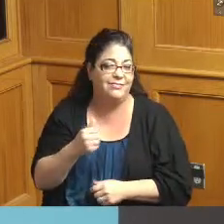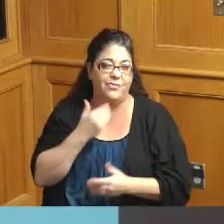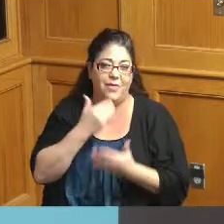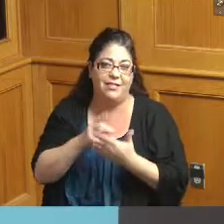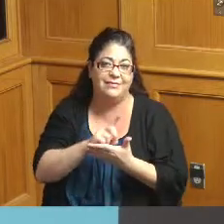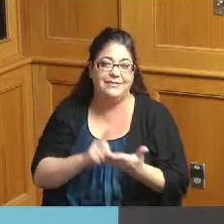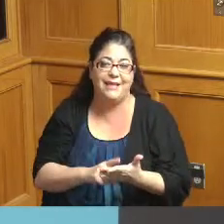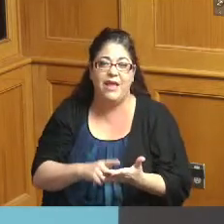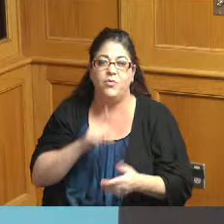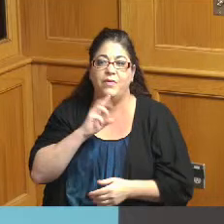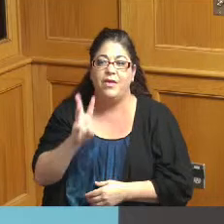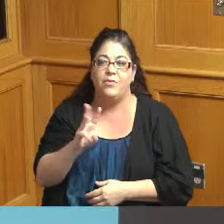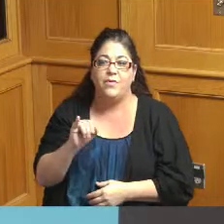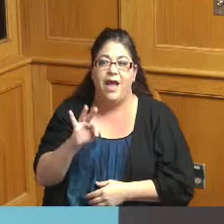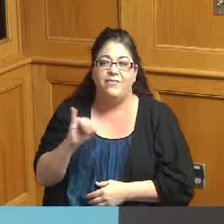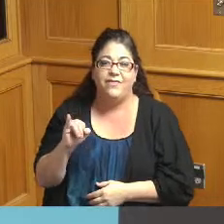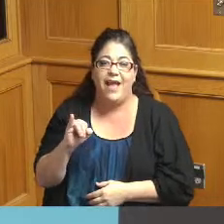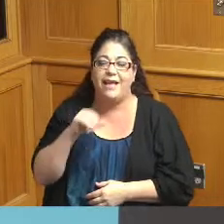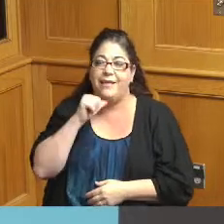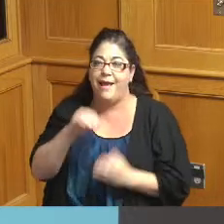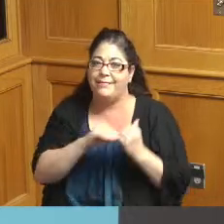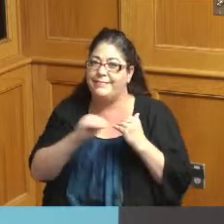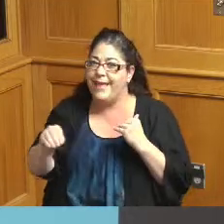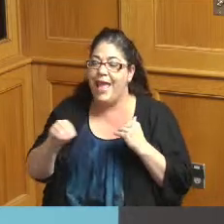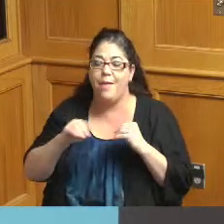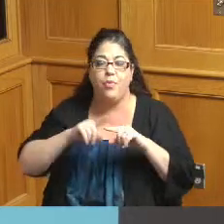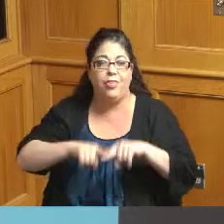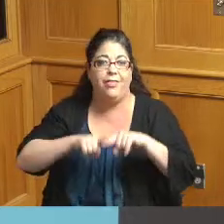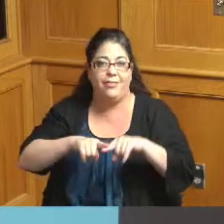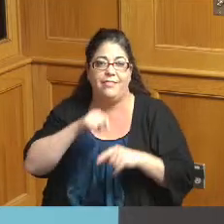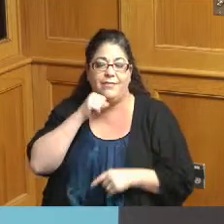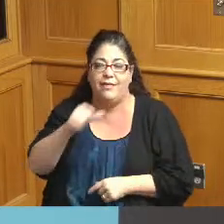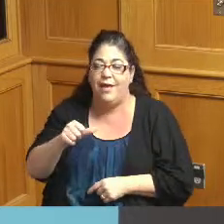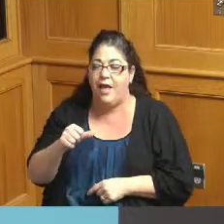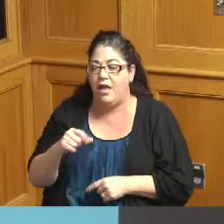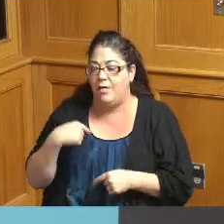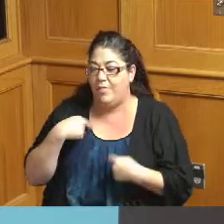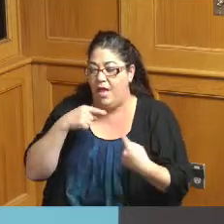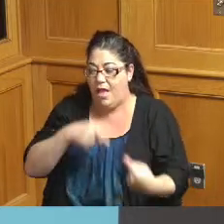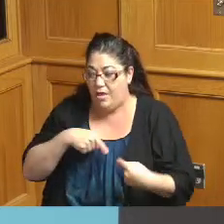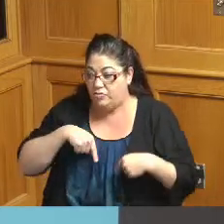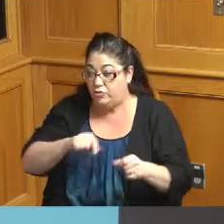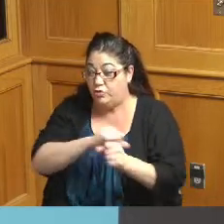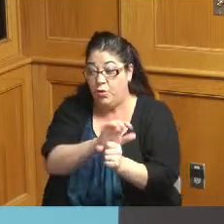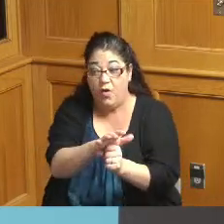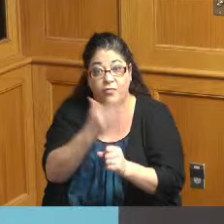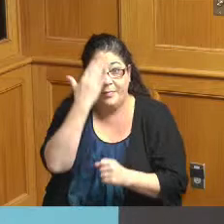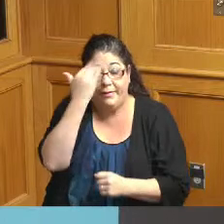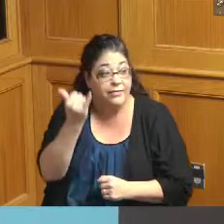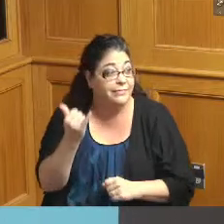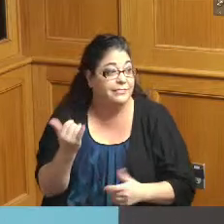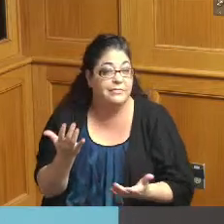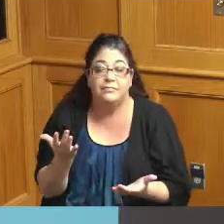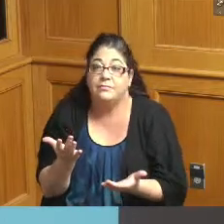makes Wi-Fi somewhat unstable and that's been really difficult during Covid because of our